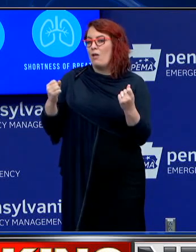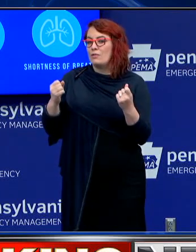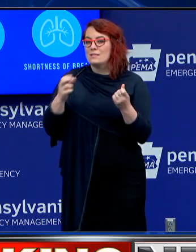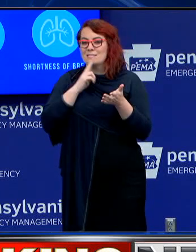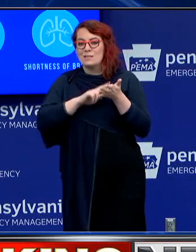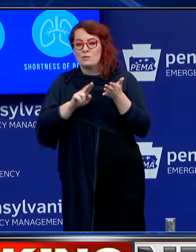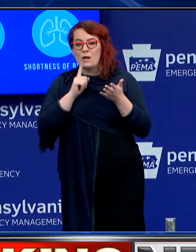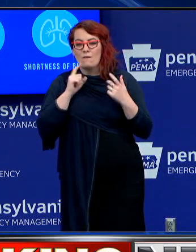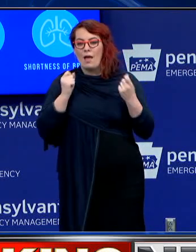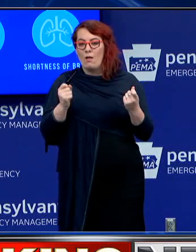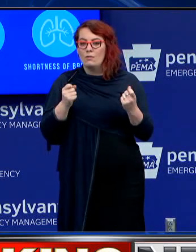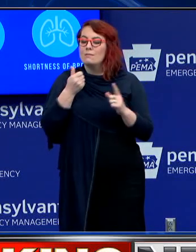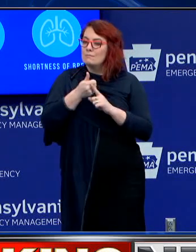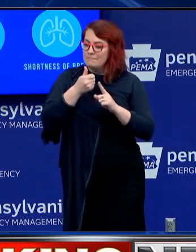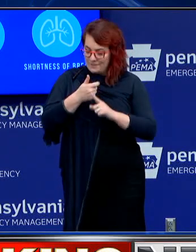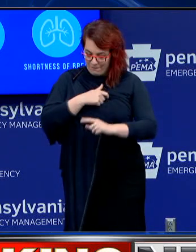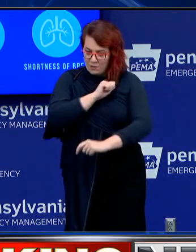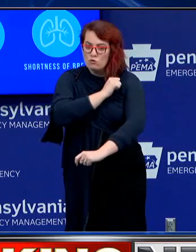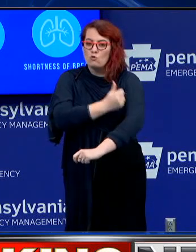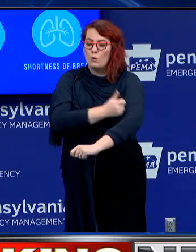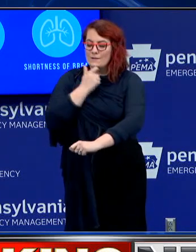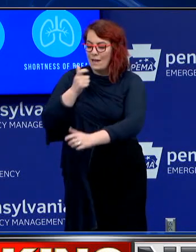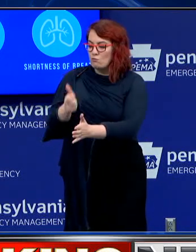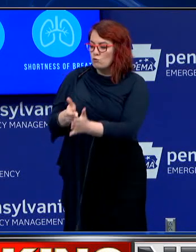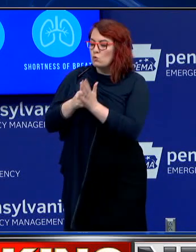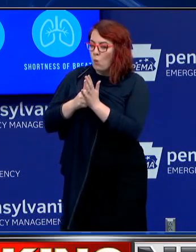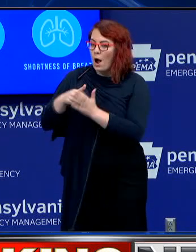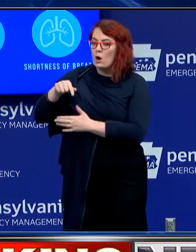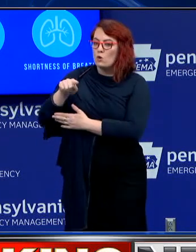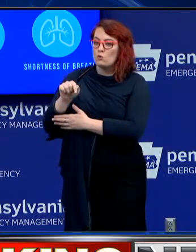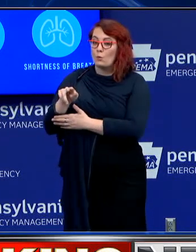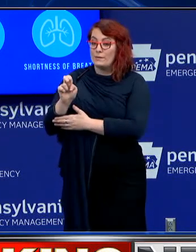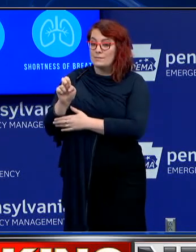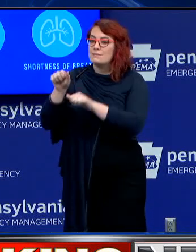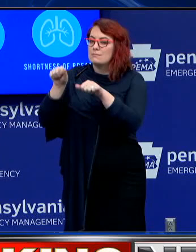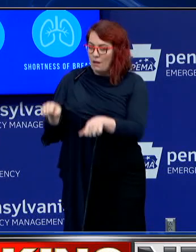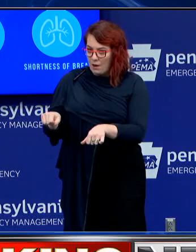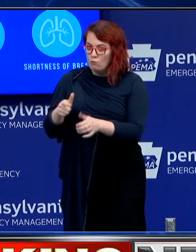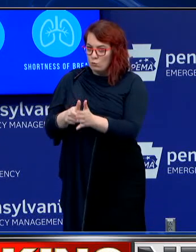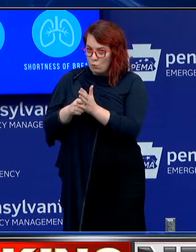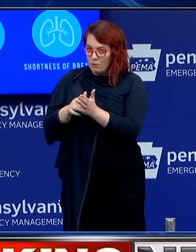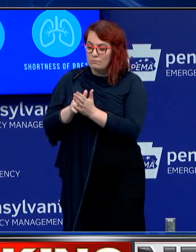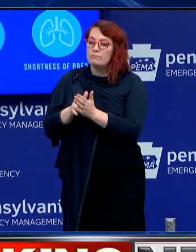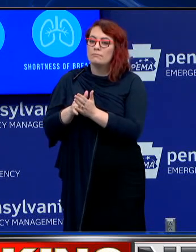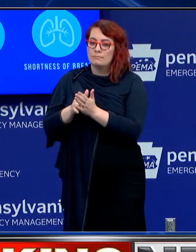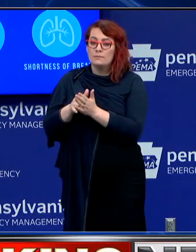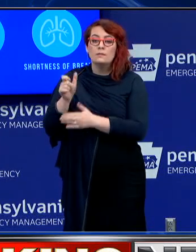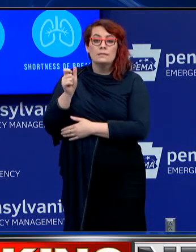USE. >> I'M JEN McGONE KEL I TEACH SCIENCE I WANT TO SAY HI TO MY I'M JEN McGONE KEL I TEACH SCIENCE I WANT TO SAY HI TO MY KIDS, DAN AND SHAWN. SCIENCE I WANT TO SAY HI TO MY KIDS, DAN AND SHAWN. >> IN THE SUMMER 30 YEARS I'VE